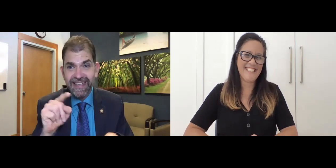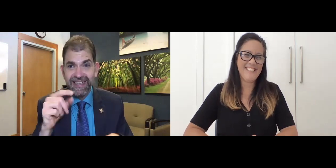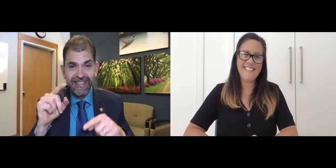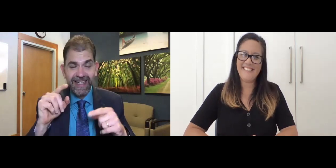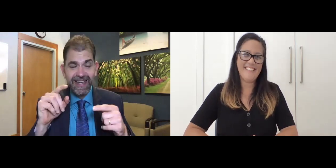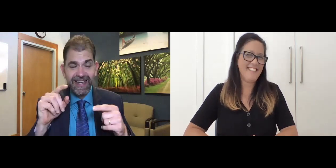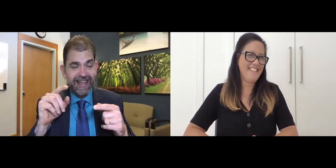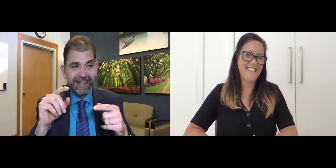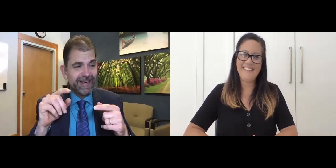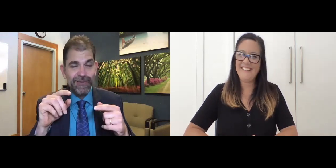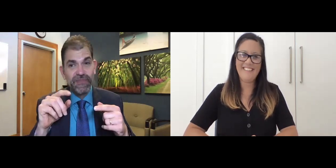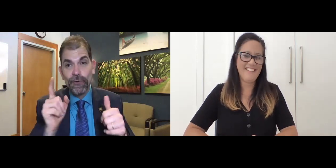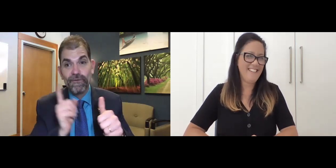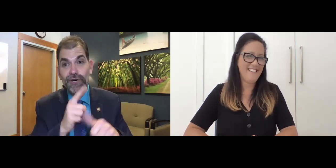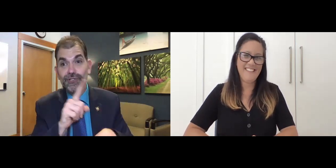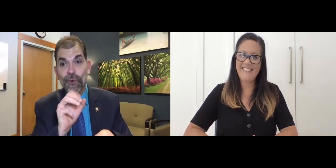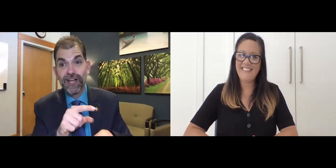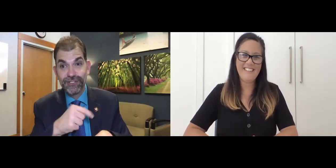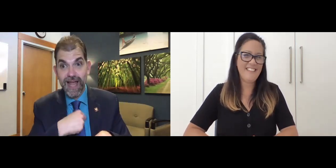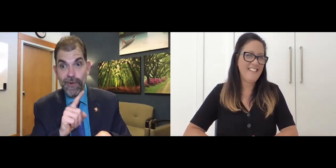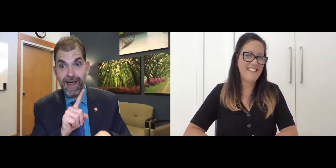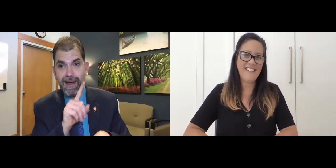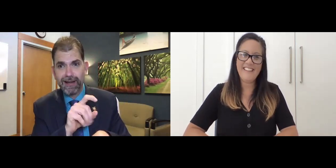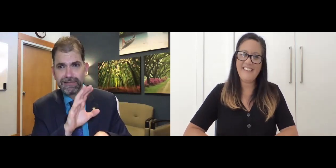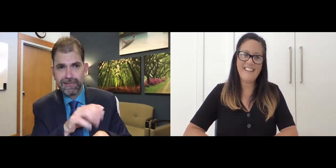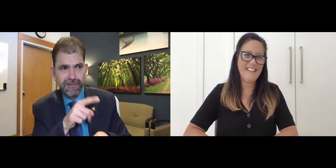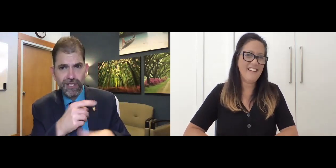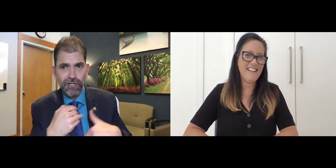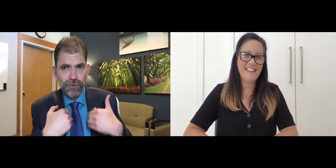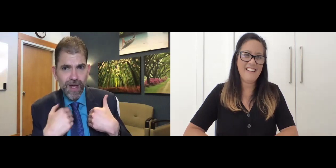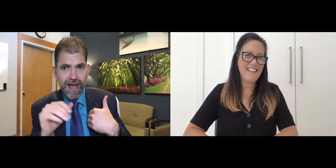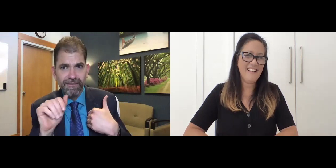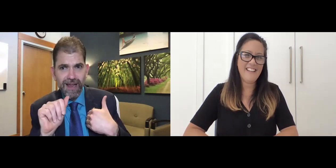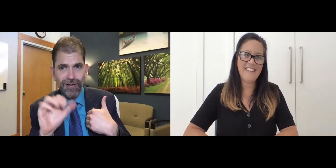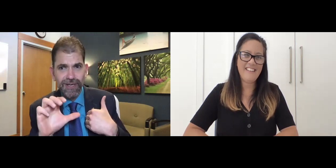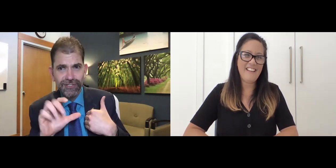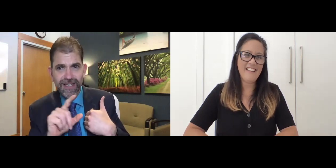find an apartment. It was a tough time.